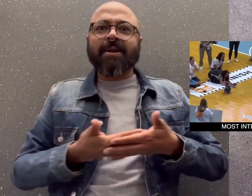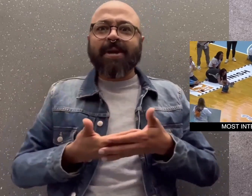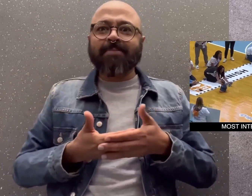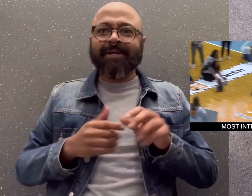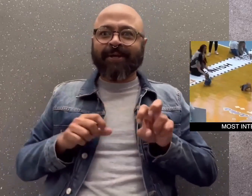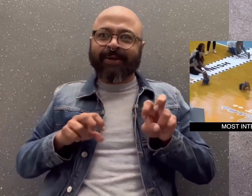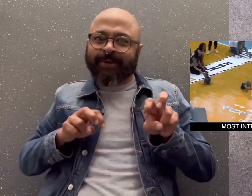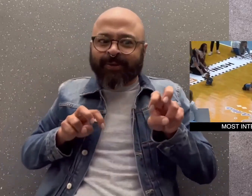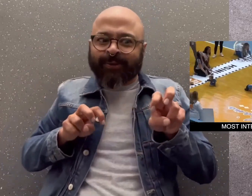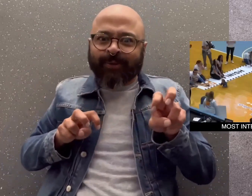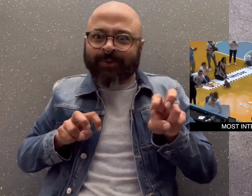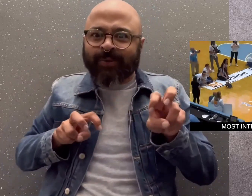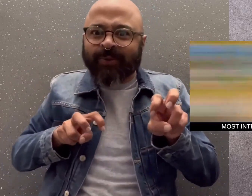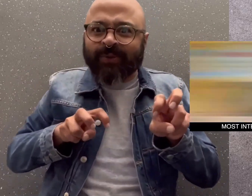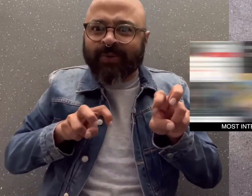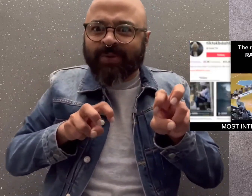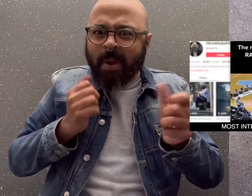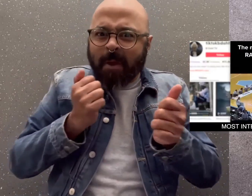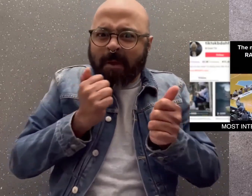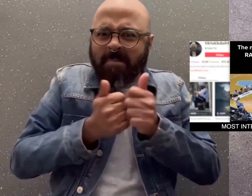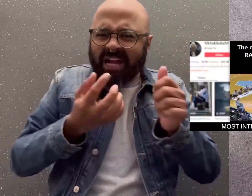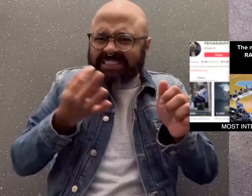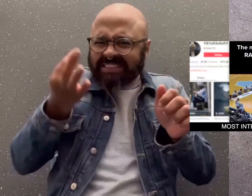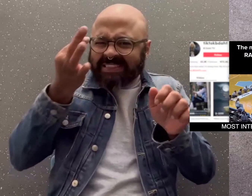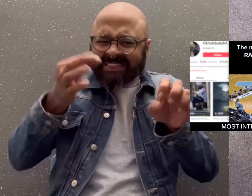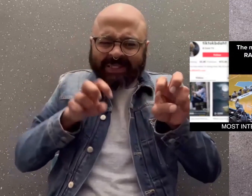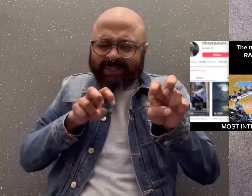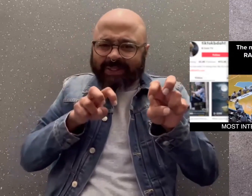That's when another baby made his move to pass Lila.